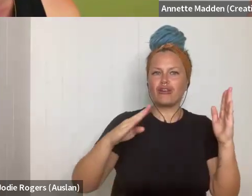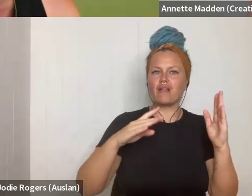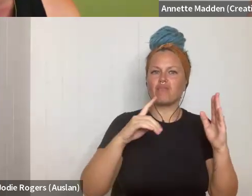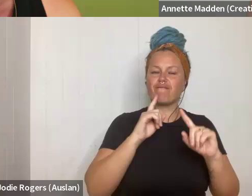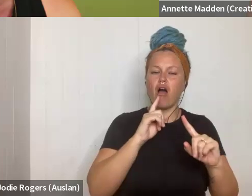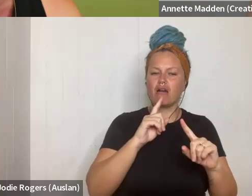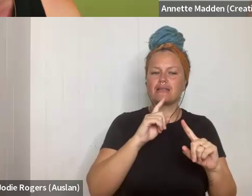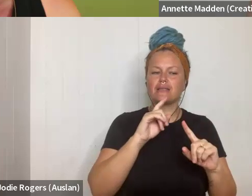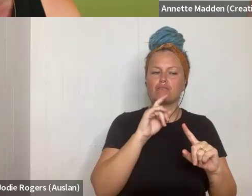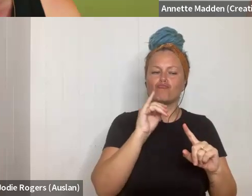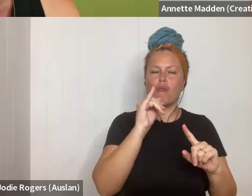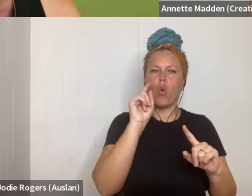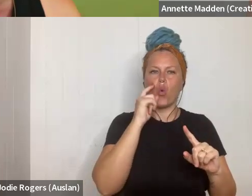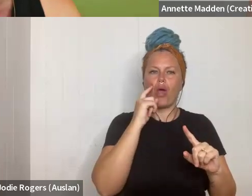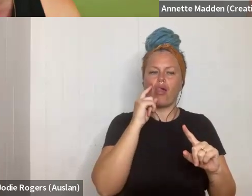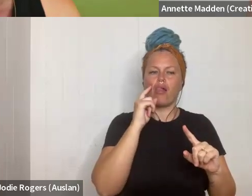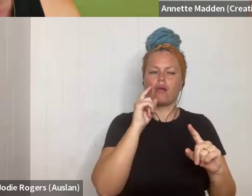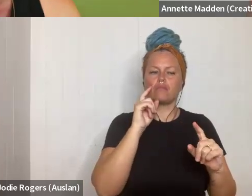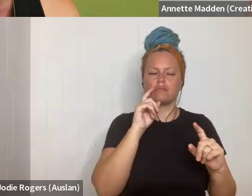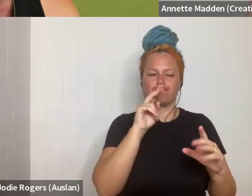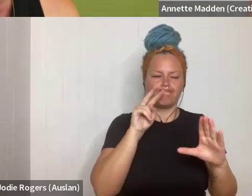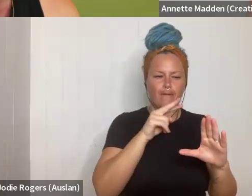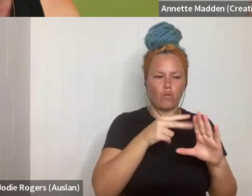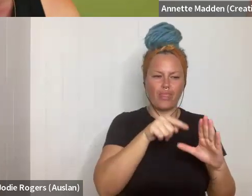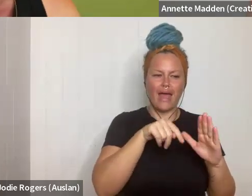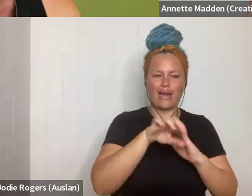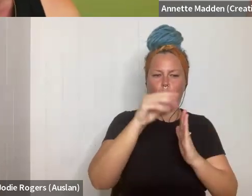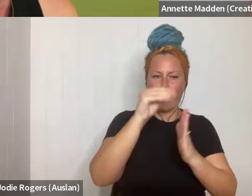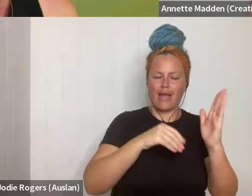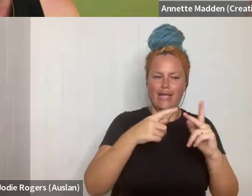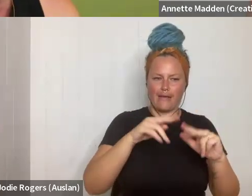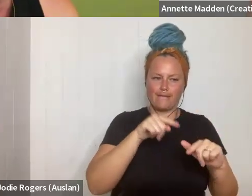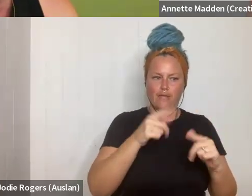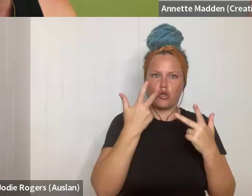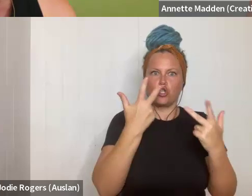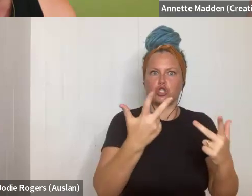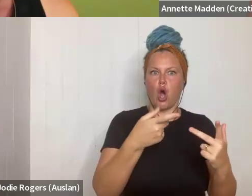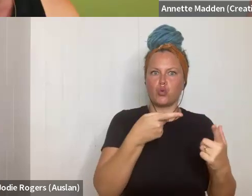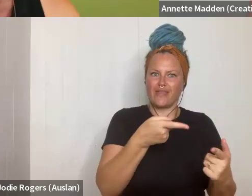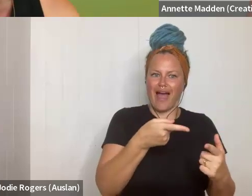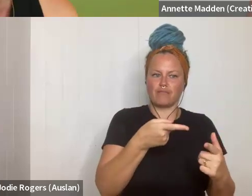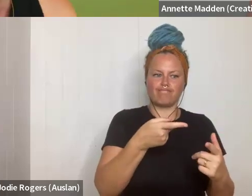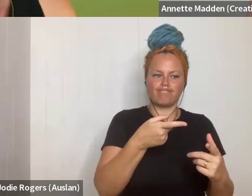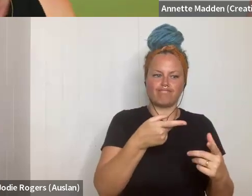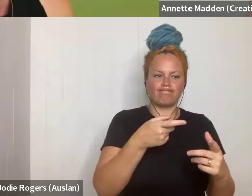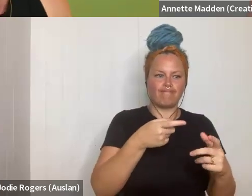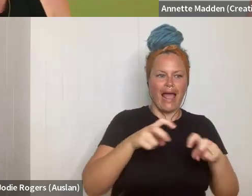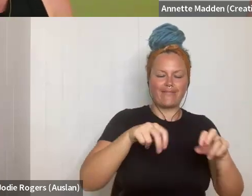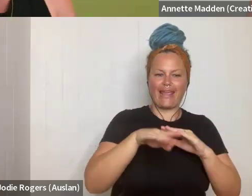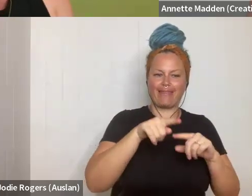diversity in the circus and physical theatre sector, the industry advises may touch on that aspect